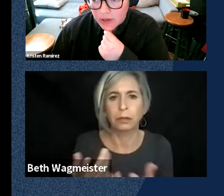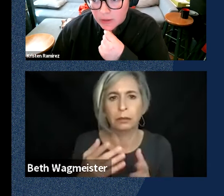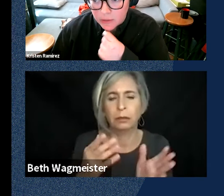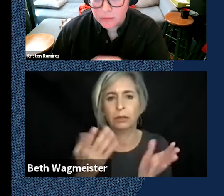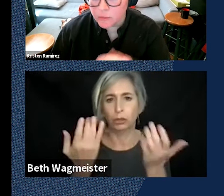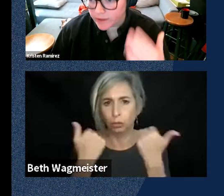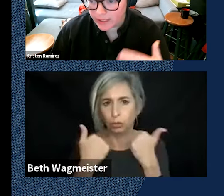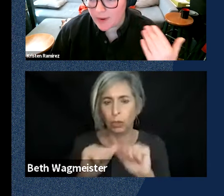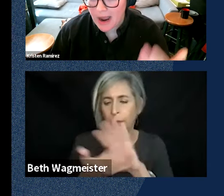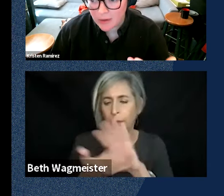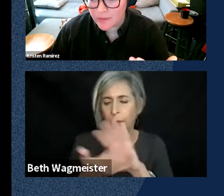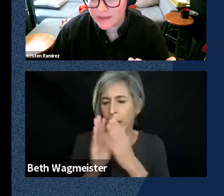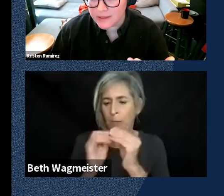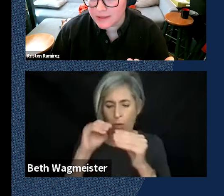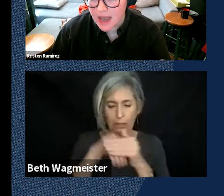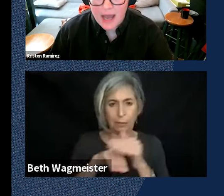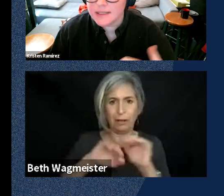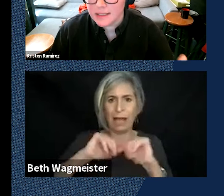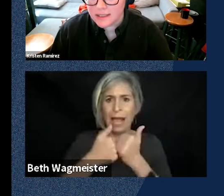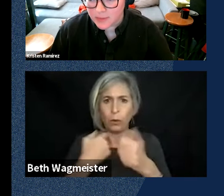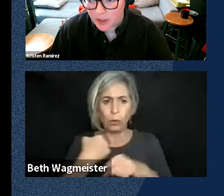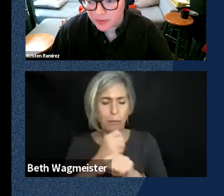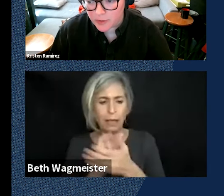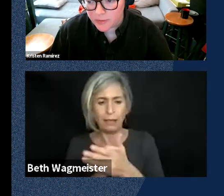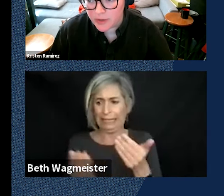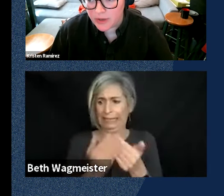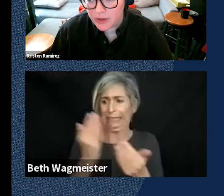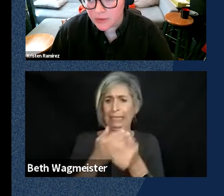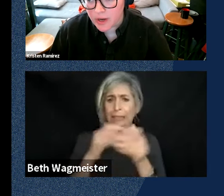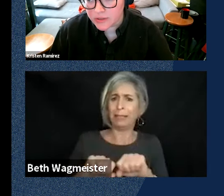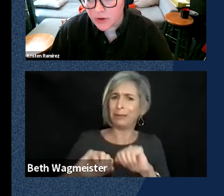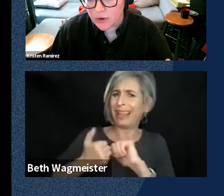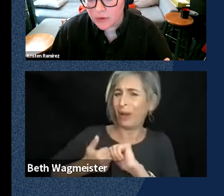And so we're thinking about how can we make this as easy as possible? Right.